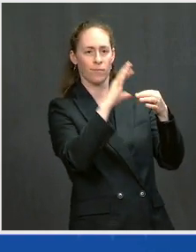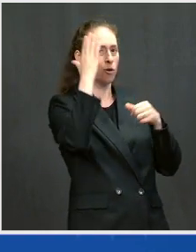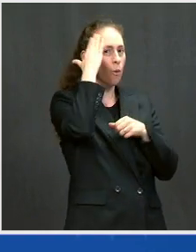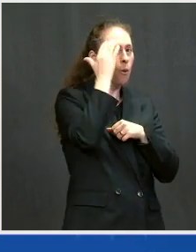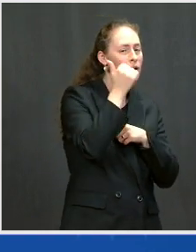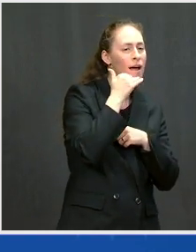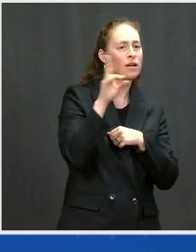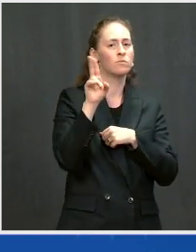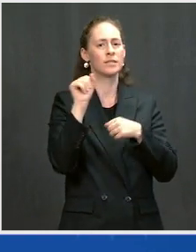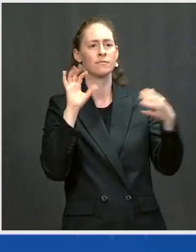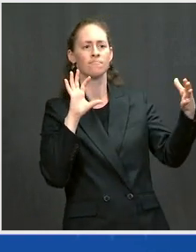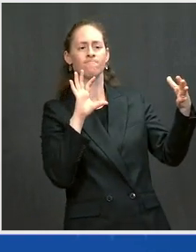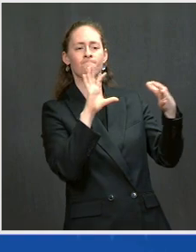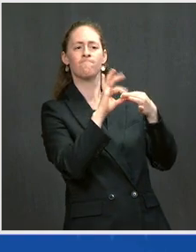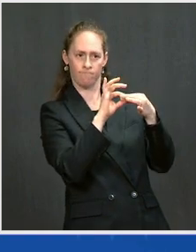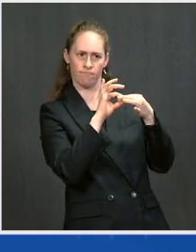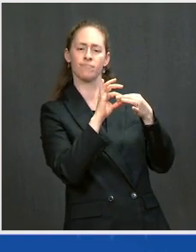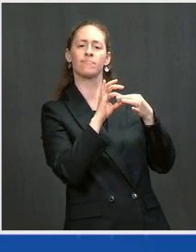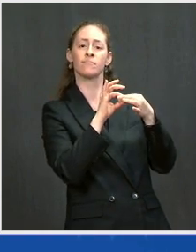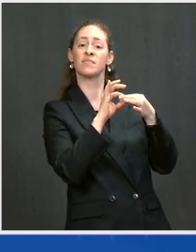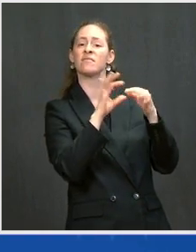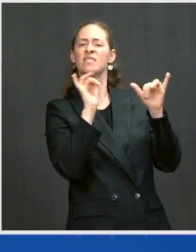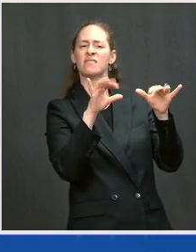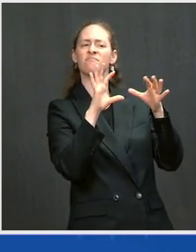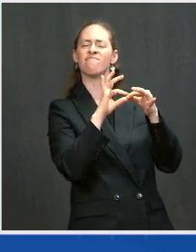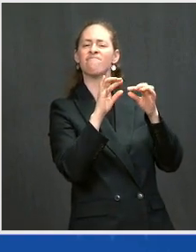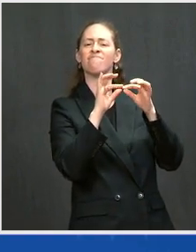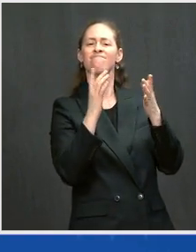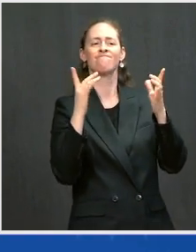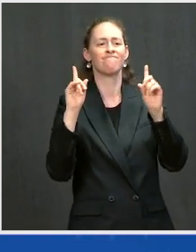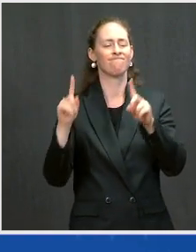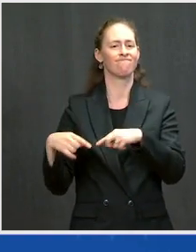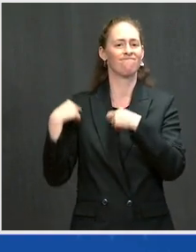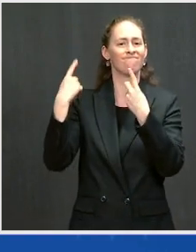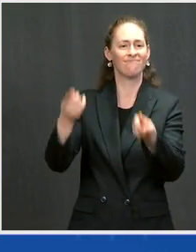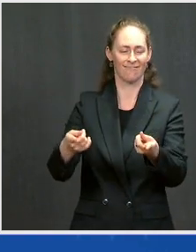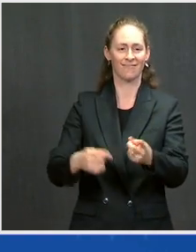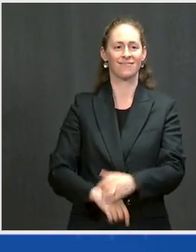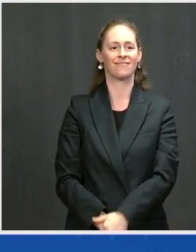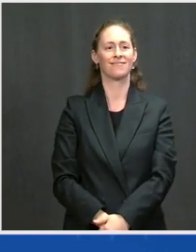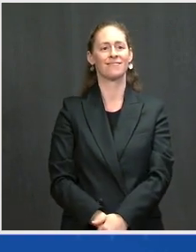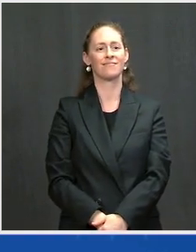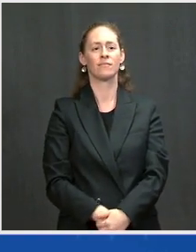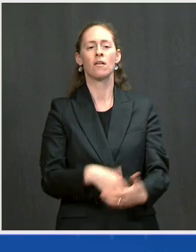And we're joined today, as I said, by President Moon. I can't tell you how happy I am he's able to be here.